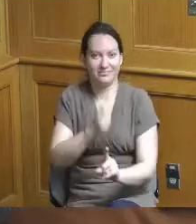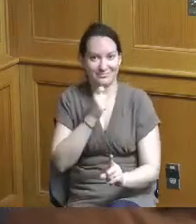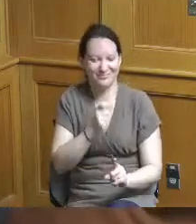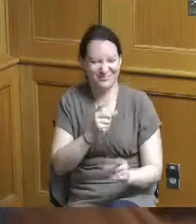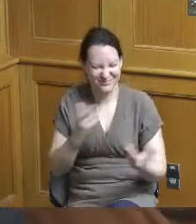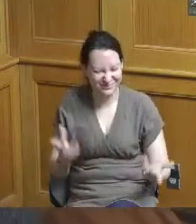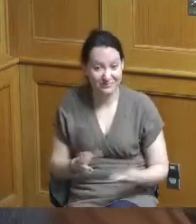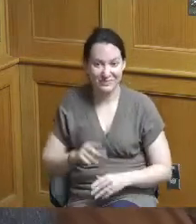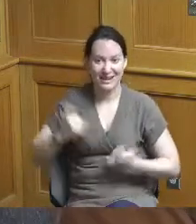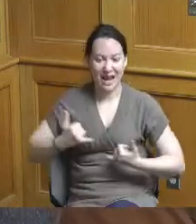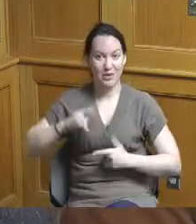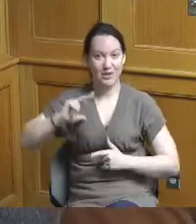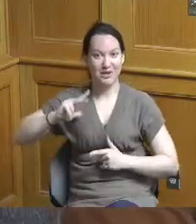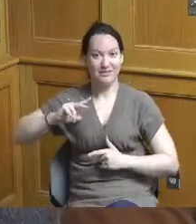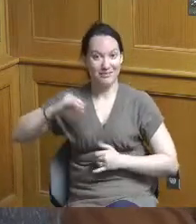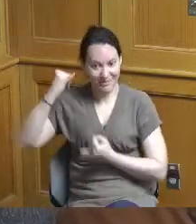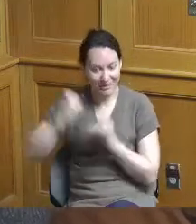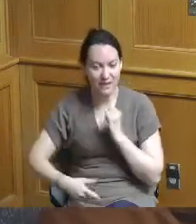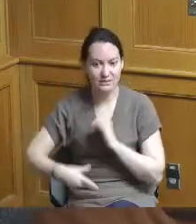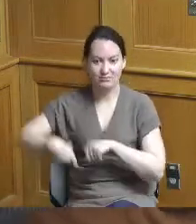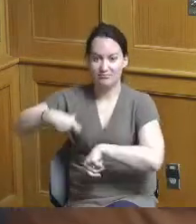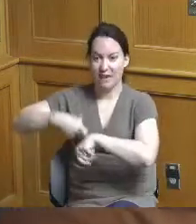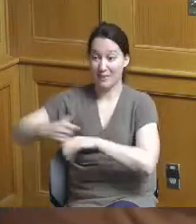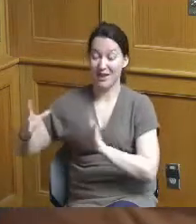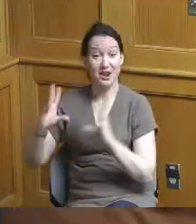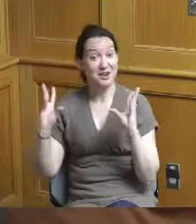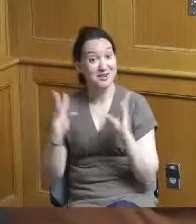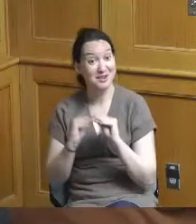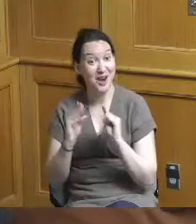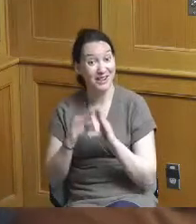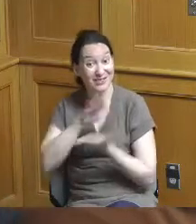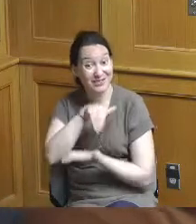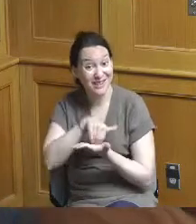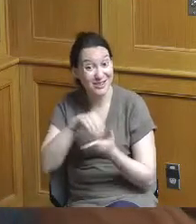fourth quarter and we're dealing with everything from Convention Center District to now you know